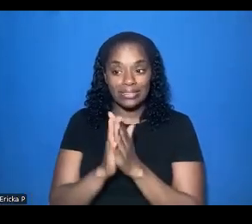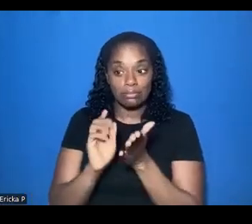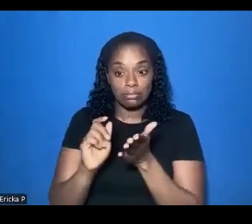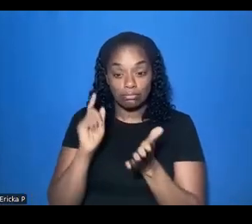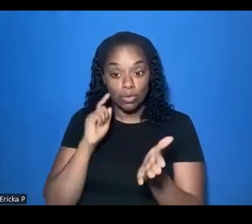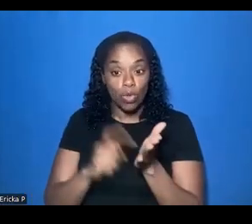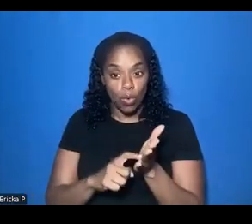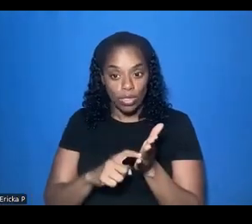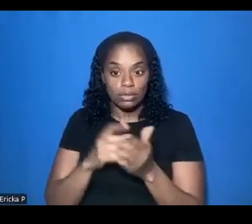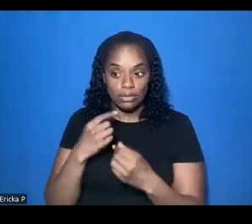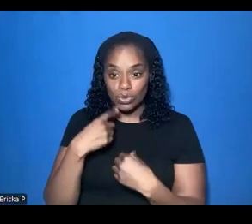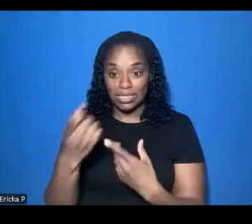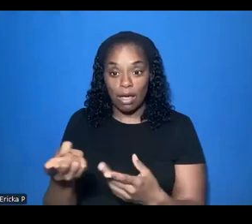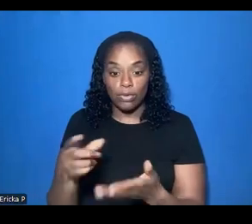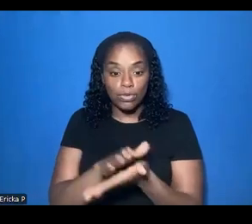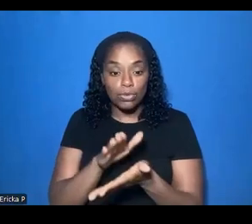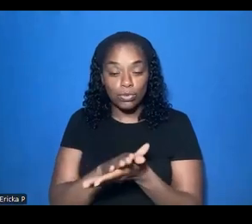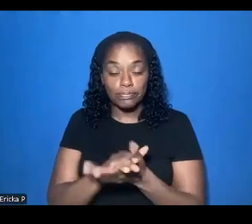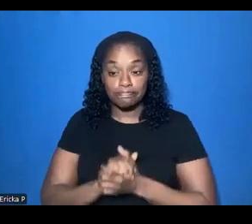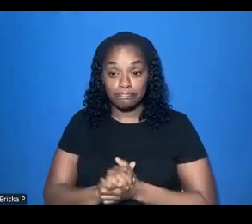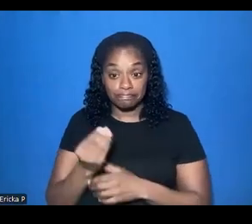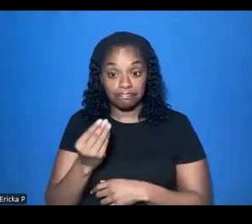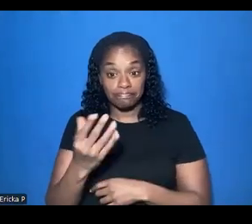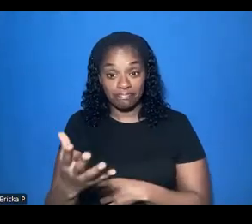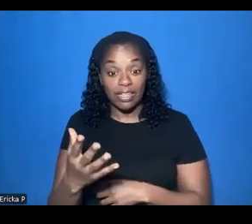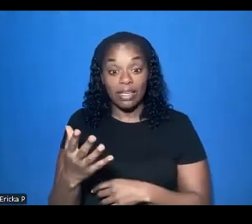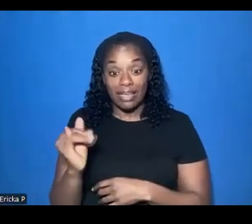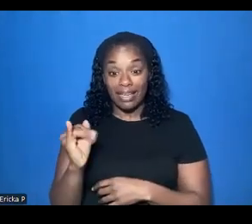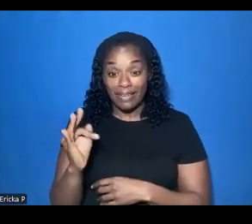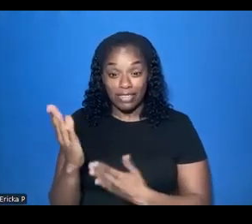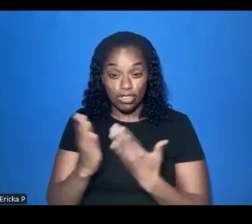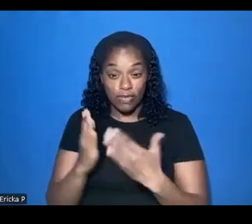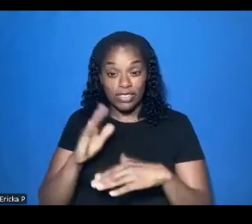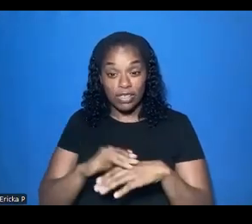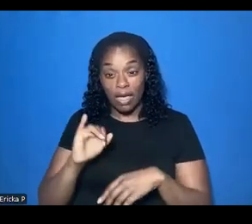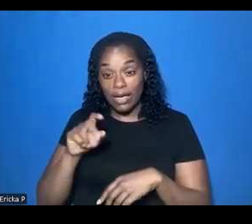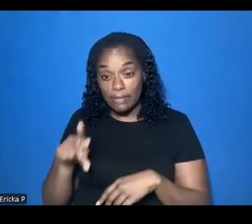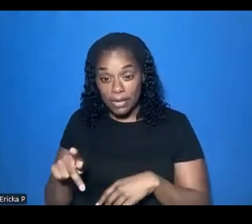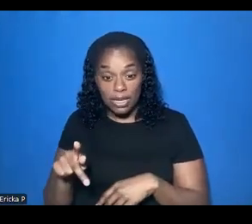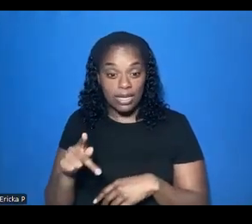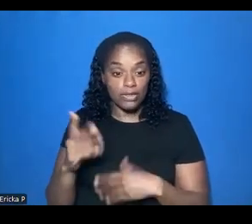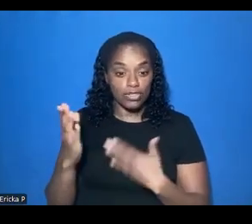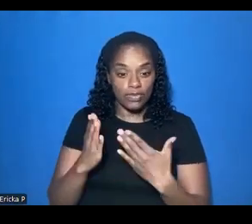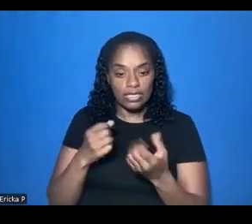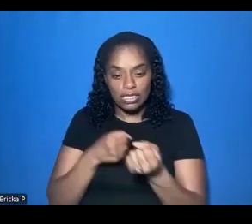You have the right to disagree with the IEP. If they're if the services and supports that they're offering or the placement.